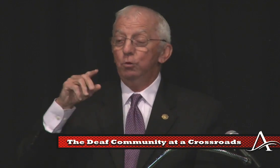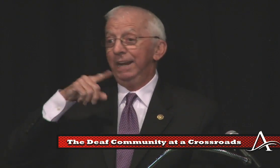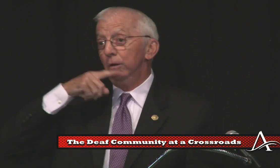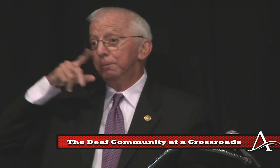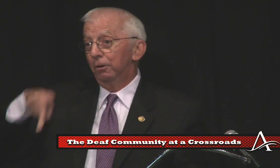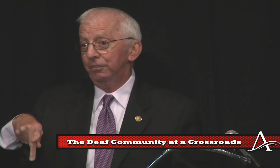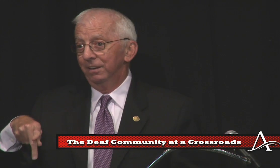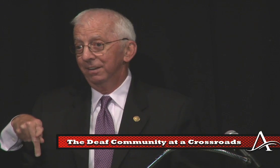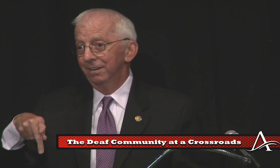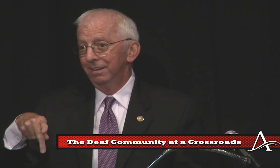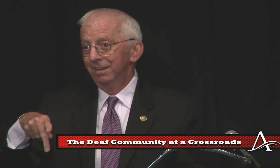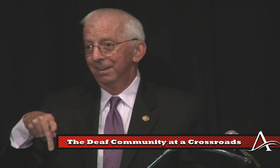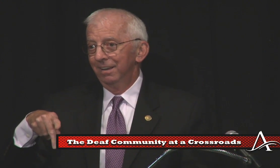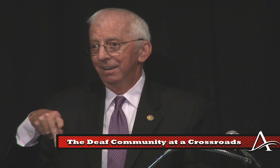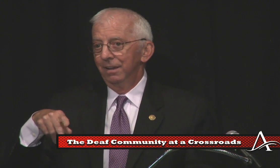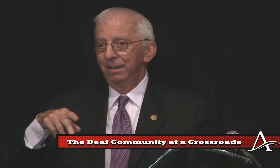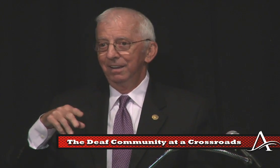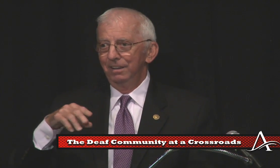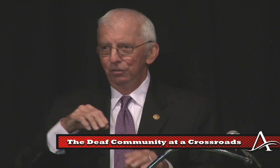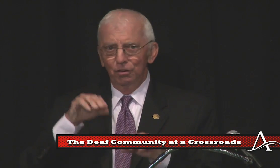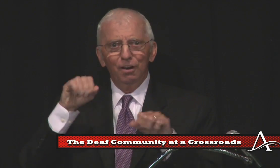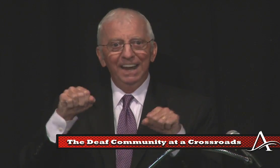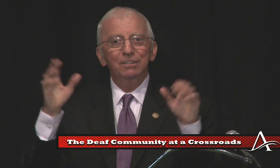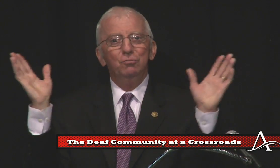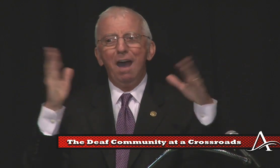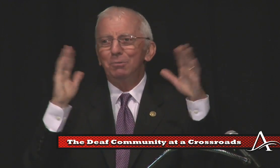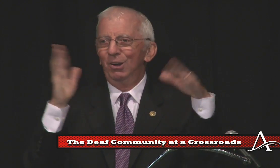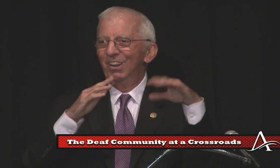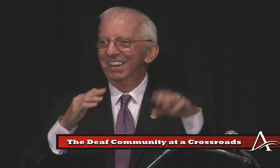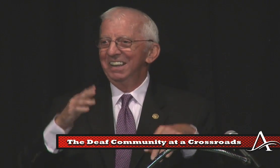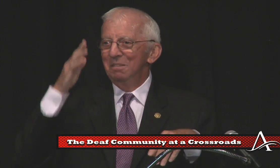and you're a hearing person, you're in trouble.